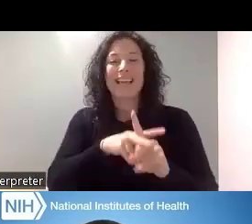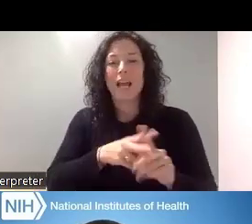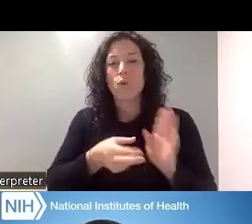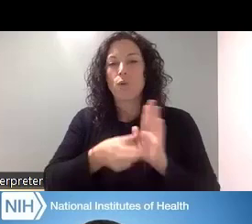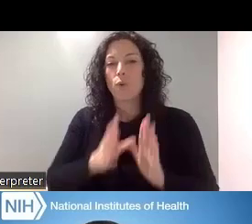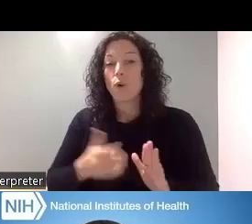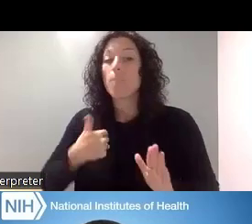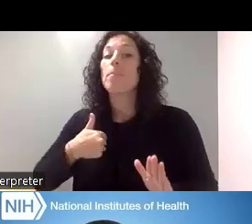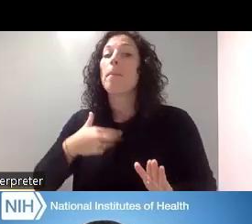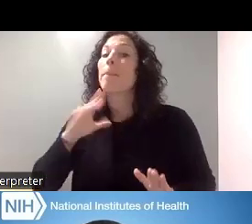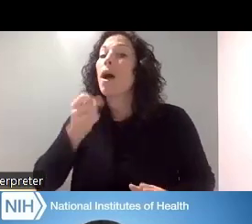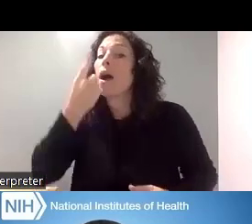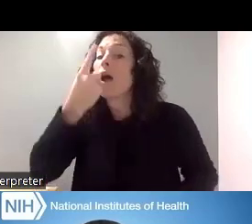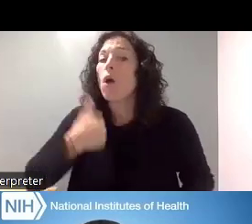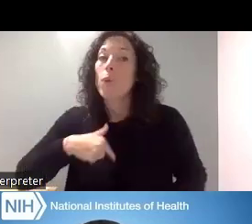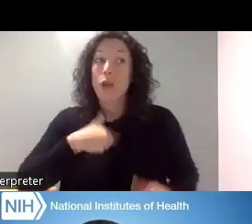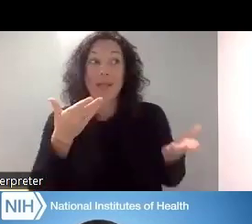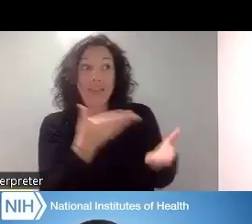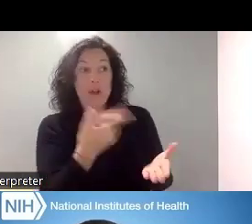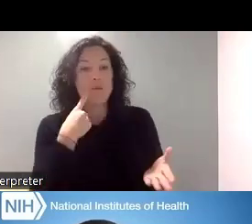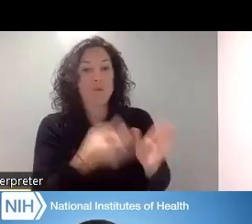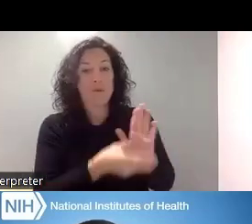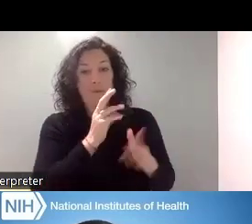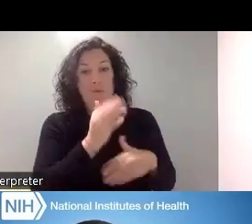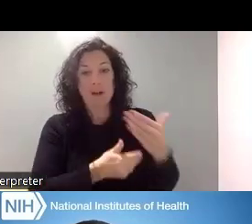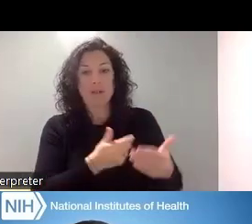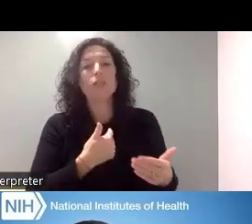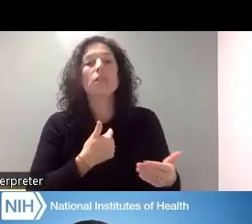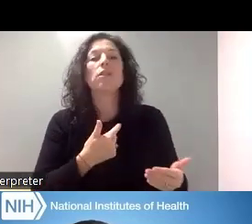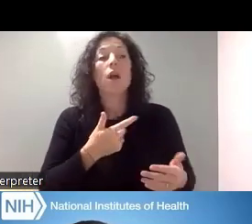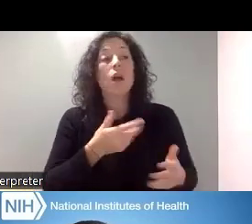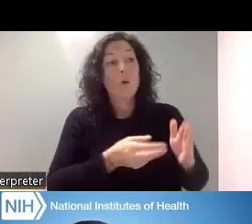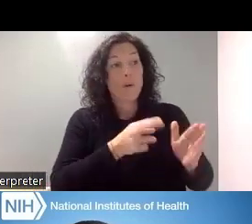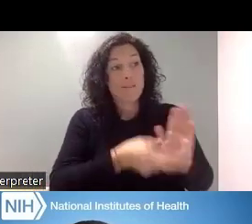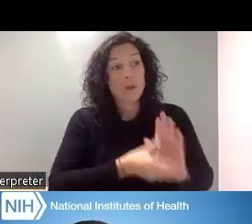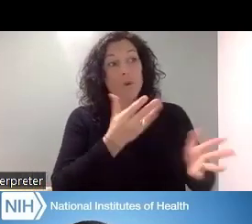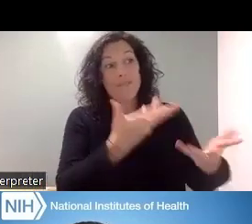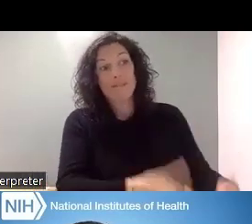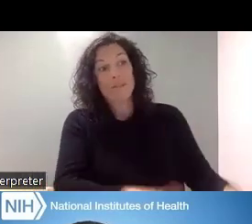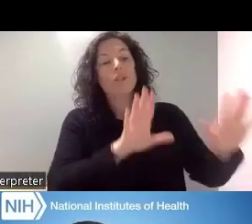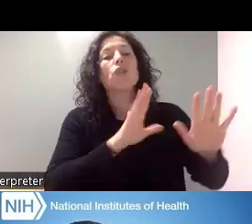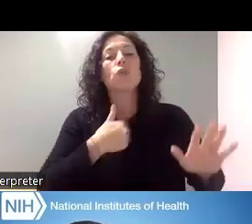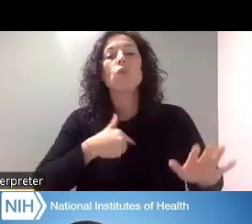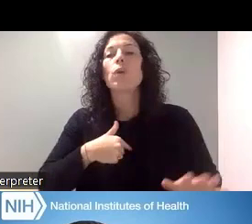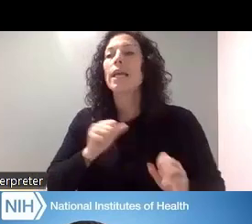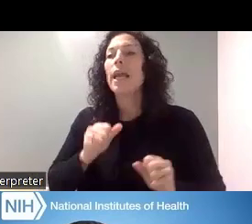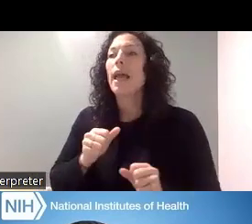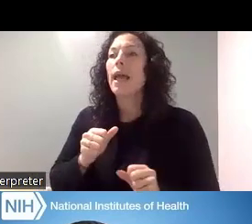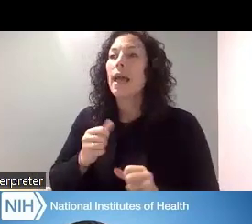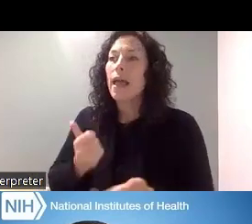And so after the review, we can kind of guide you into how to respond to those criticisms